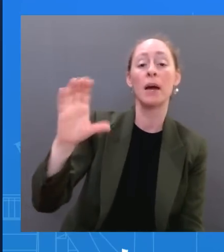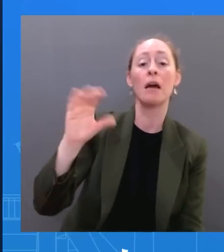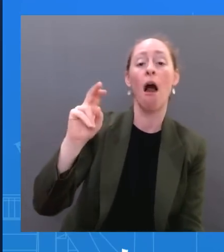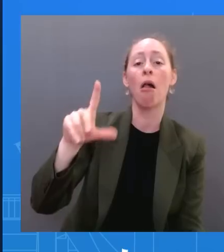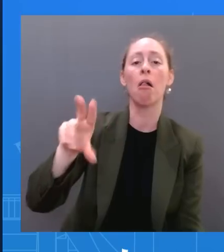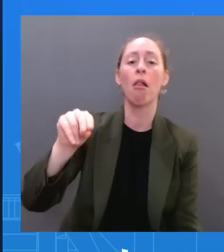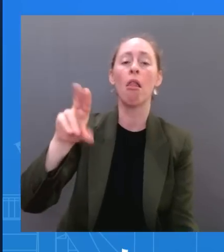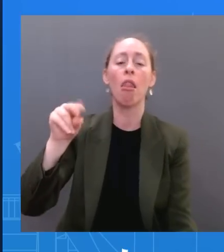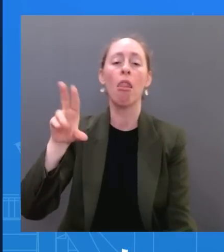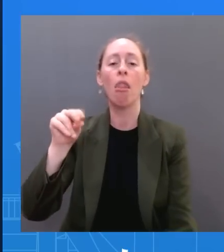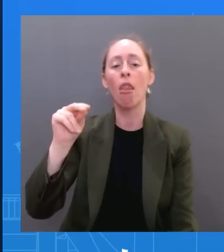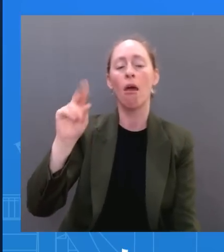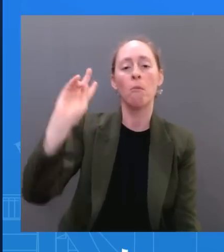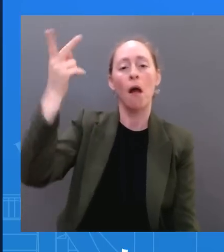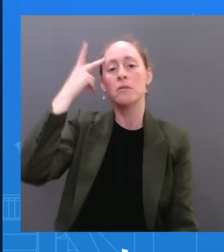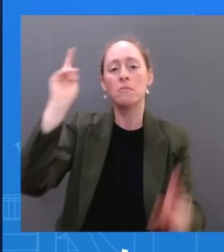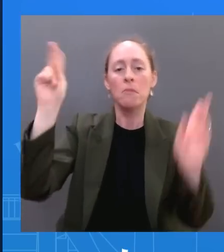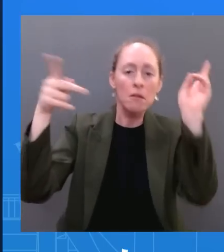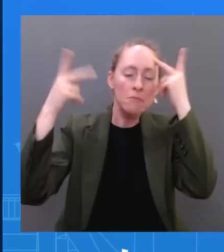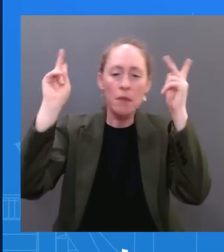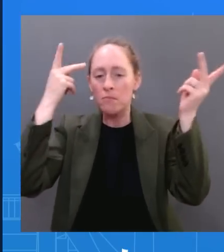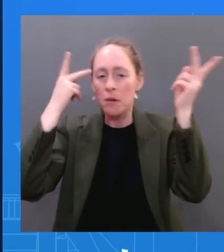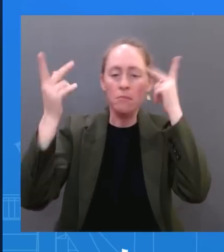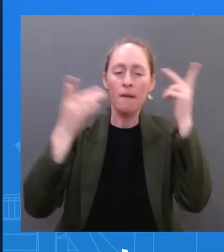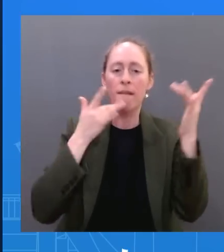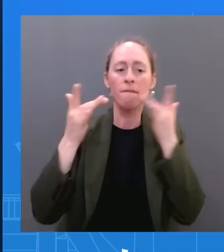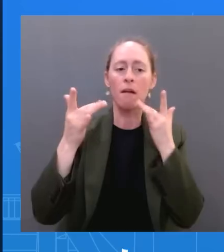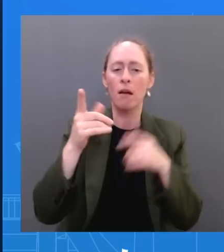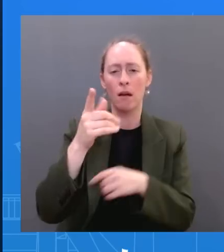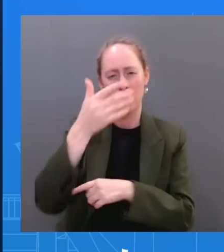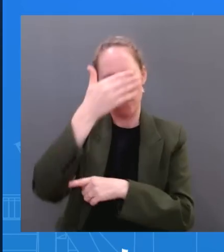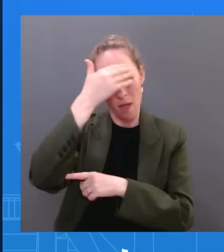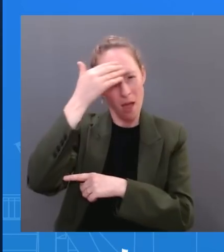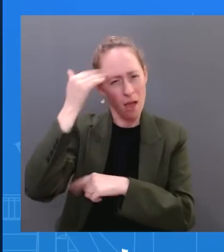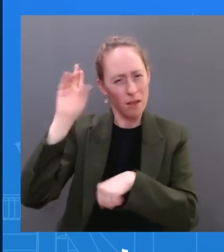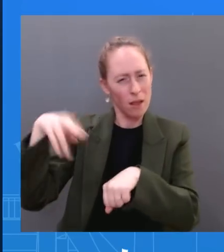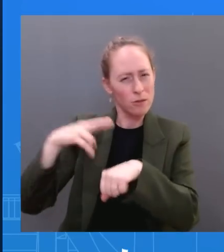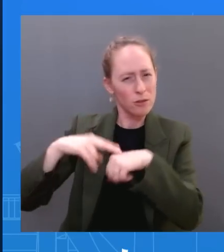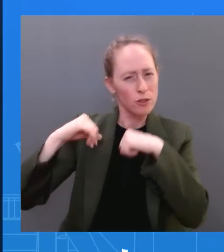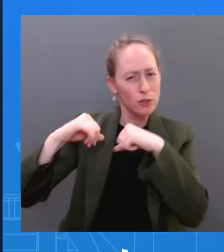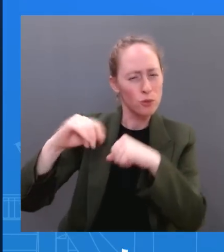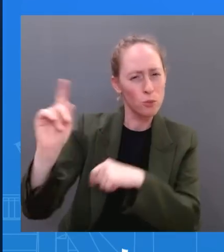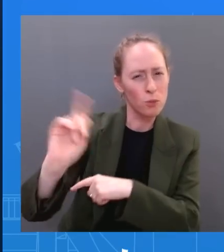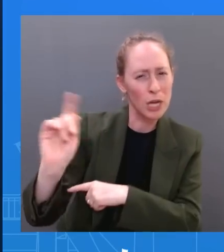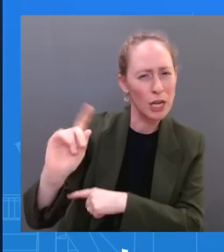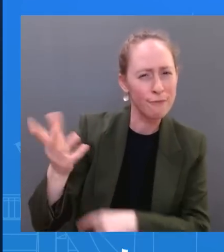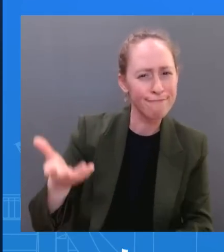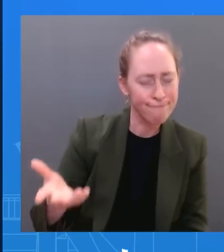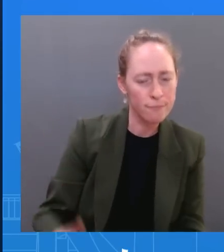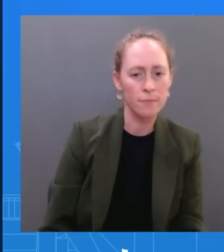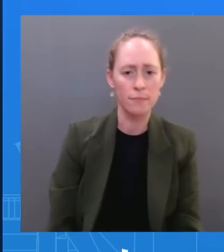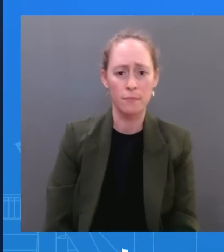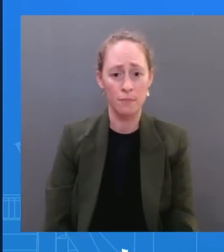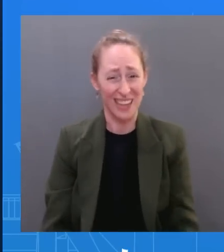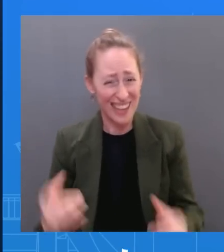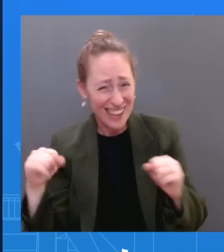The Press: Should the House just pass the Senate bill and get it over with? Mr. Sullivan: There is a conference ongoing, and there is a pathway, in our view,